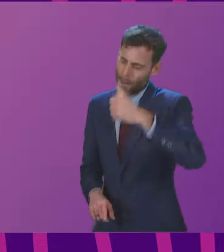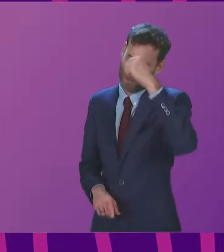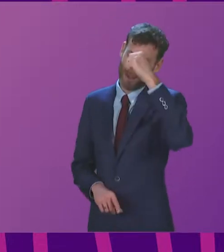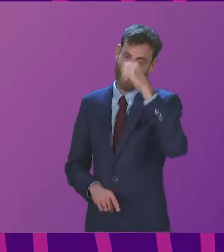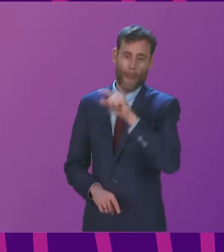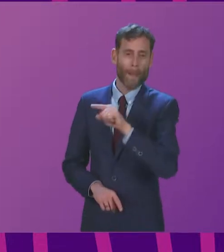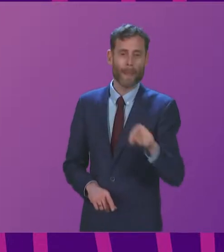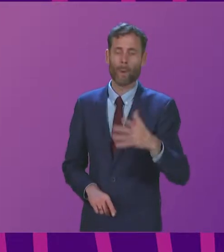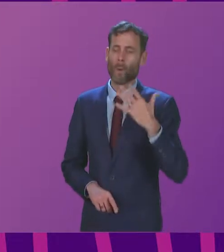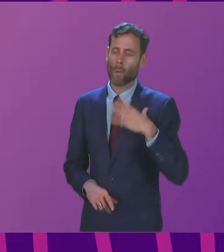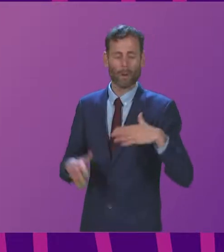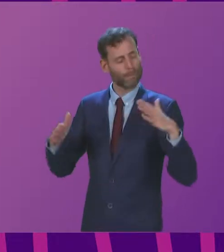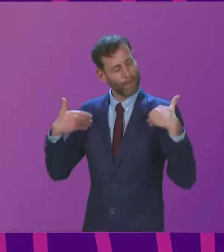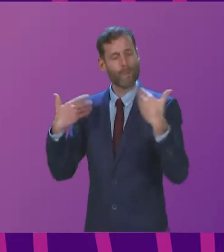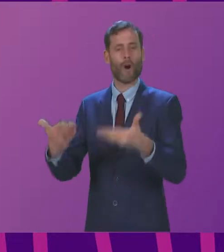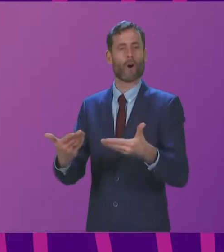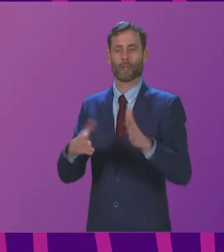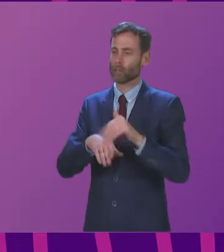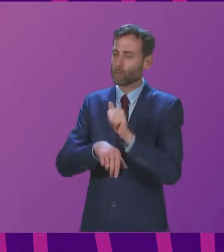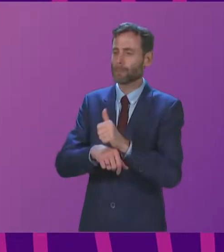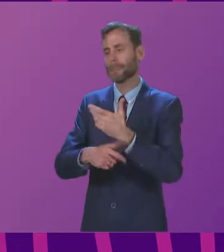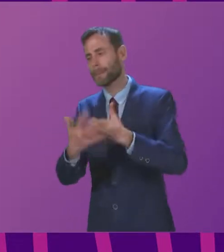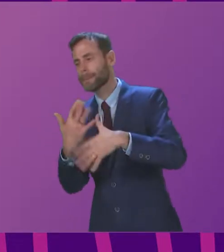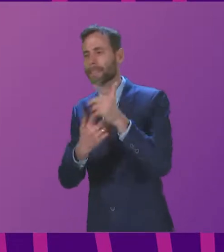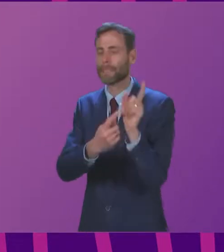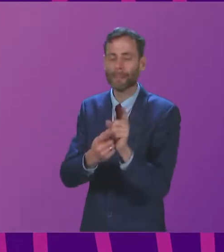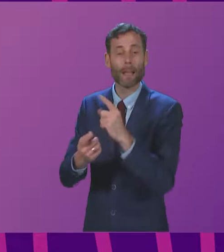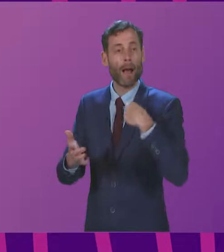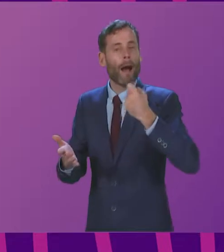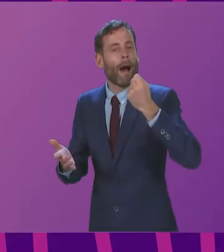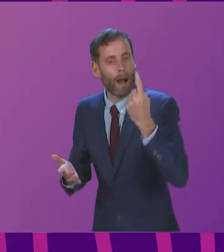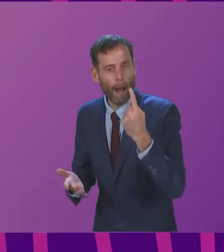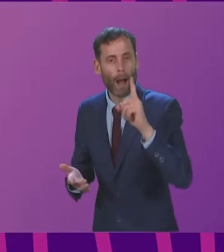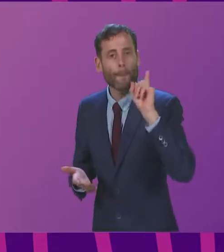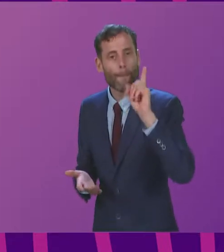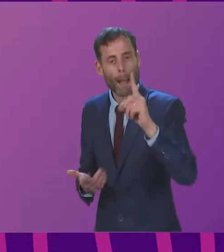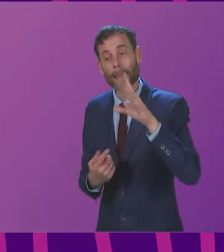than was possible last year, but all of us must take sensible, proportionate measures